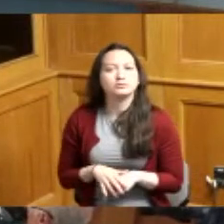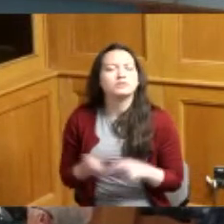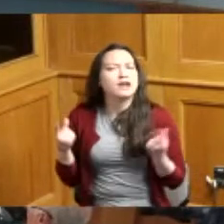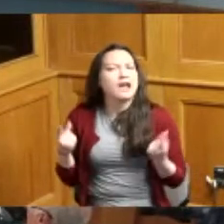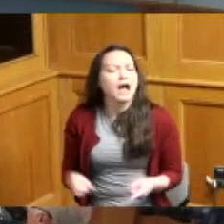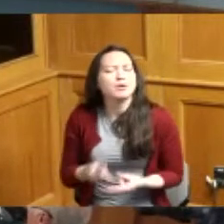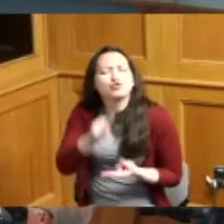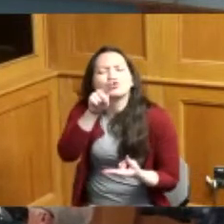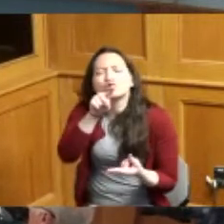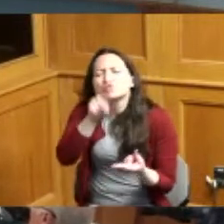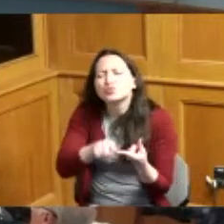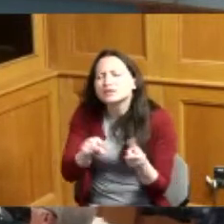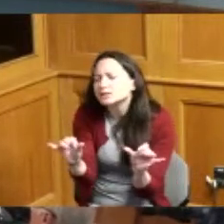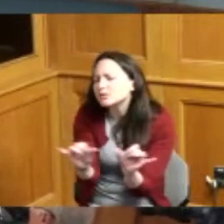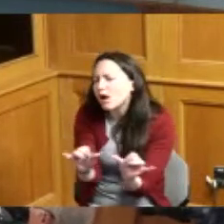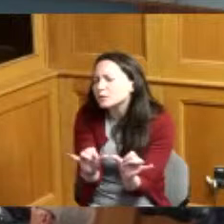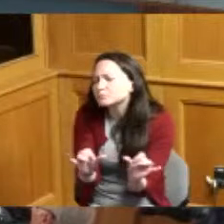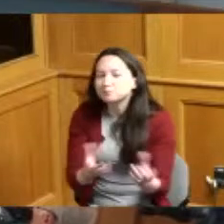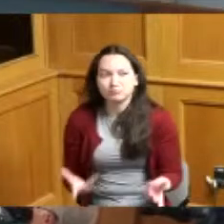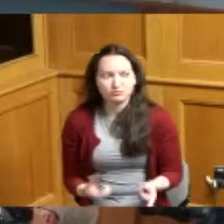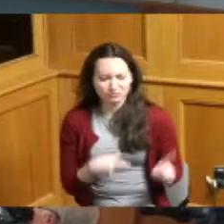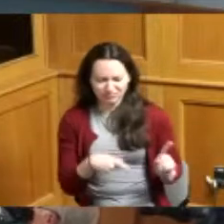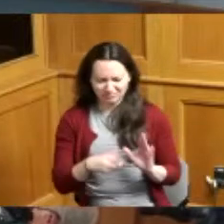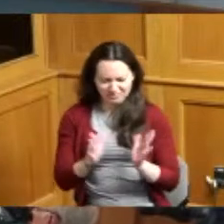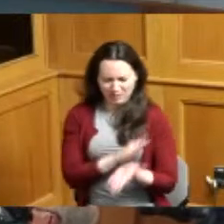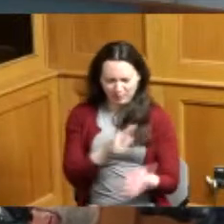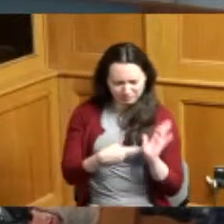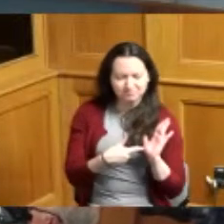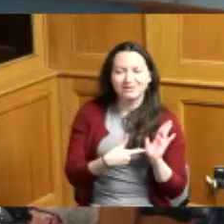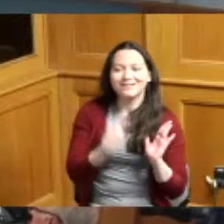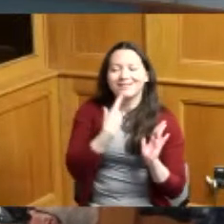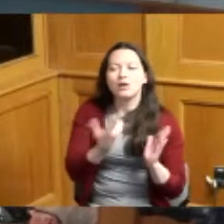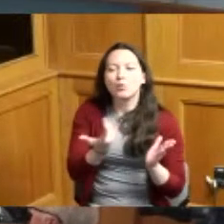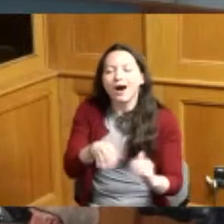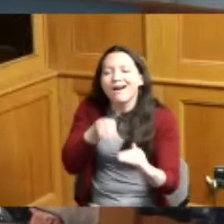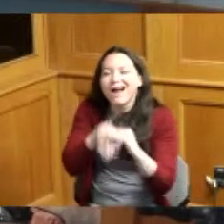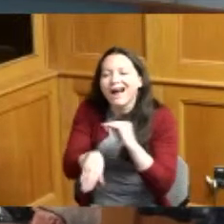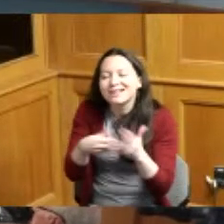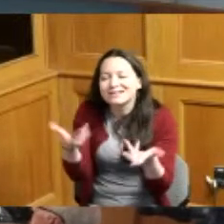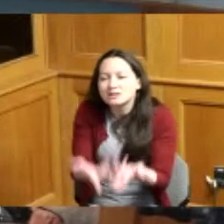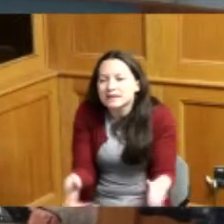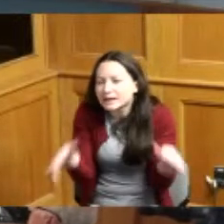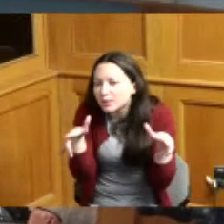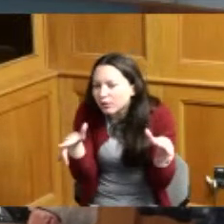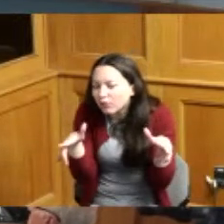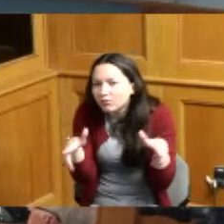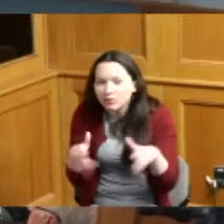reducing the size now in here it said that they wanted access to our stadium almost a year before